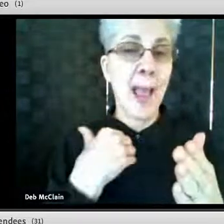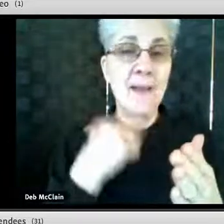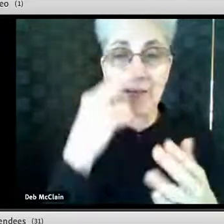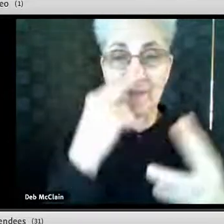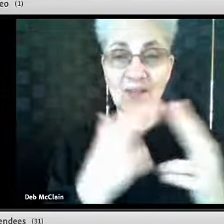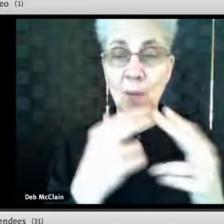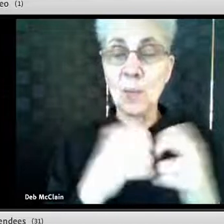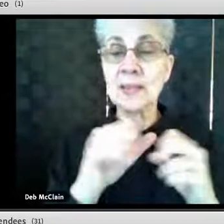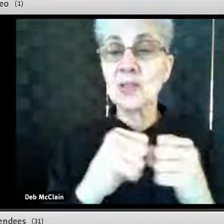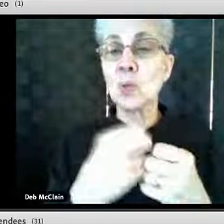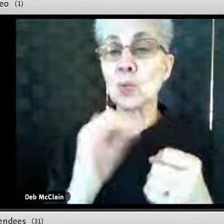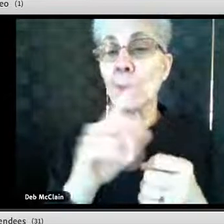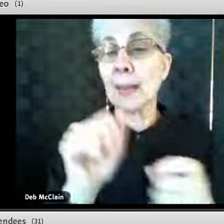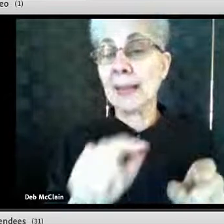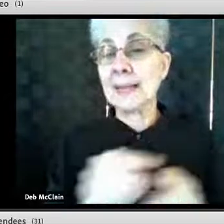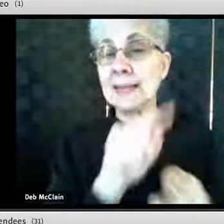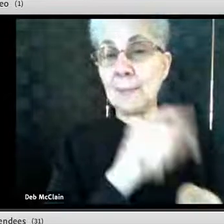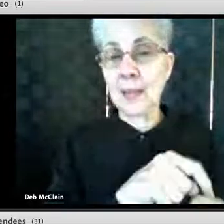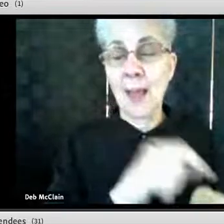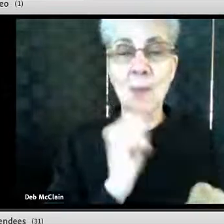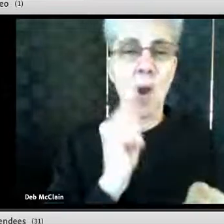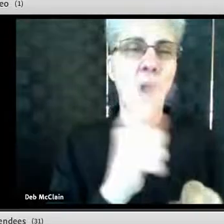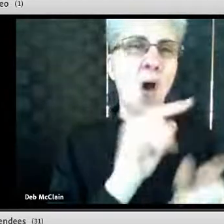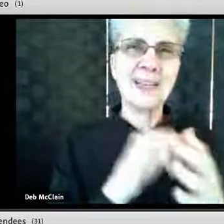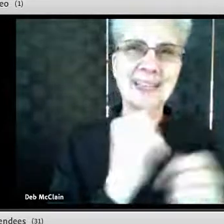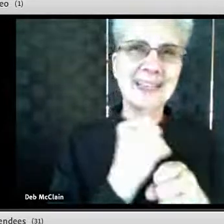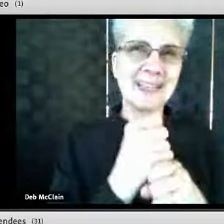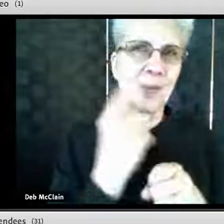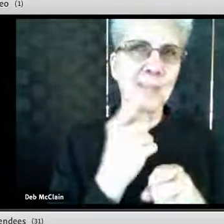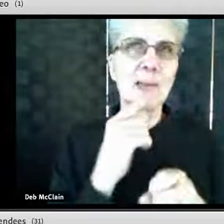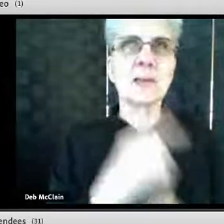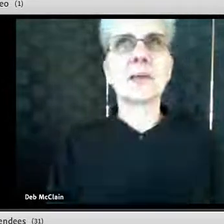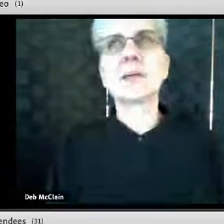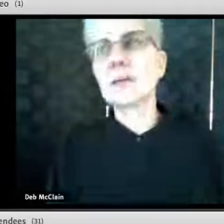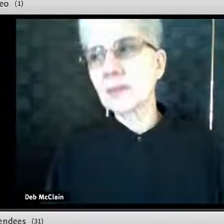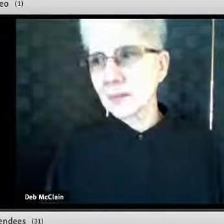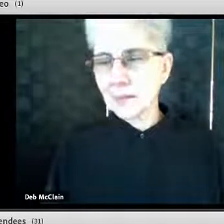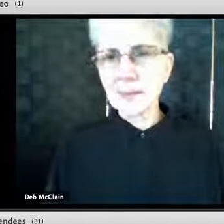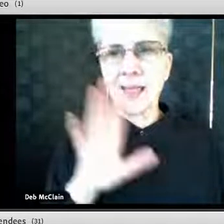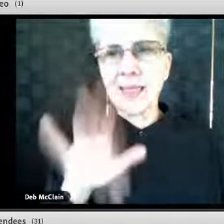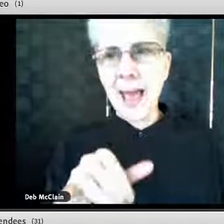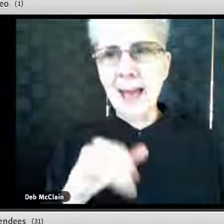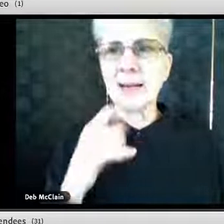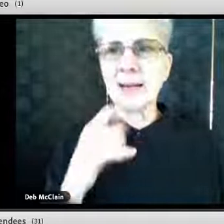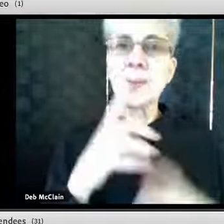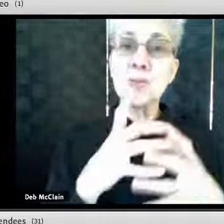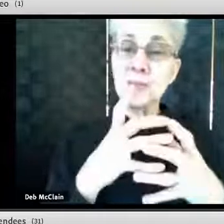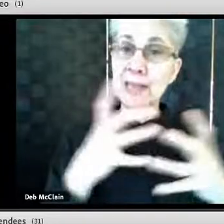so having fun with social media at the same time as, you know, all of those statistics, you're always like,"Oh, my gosh.